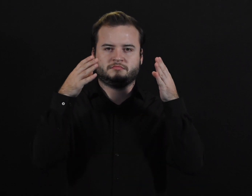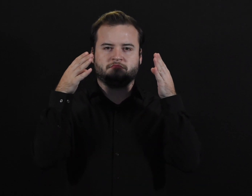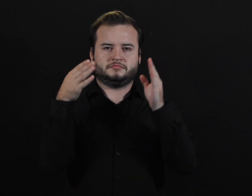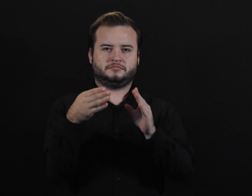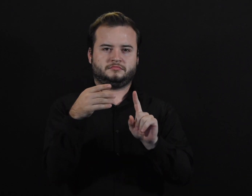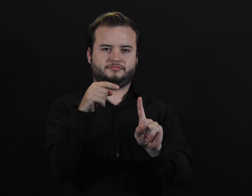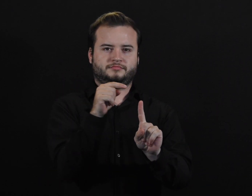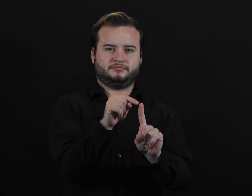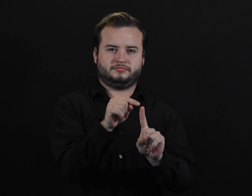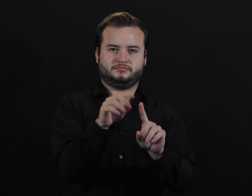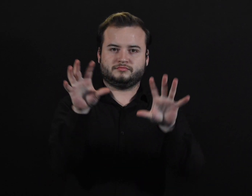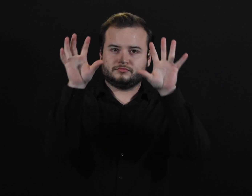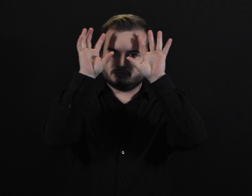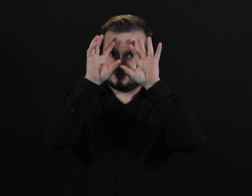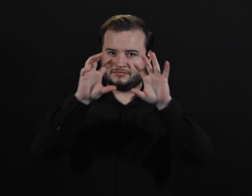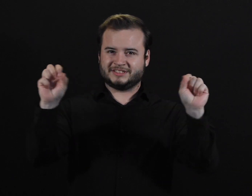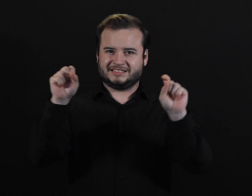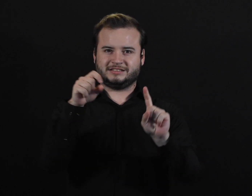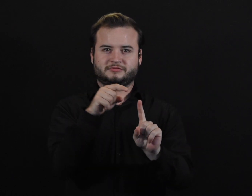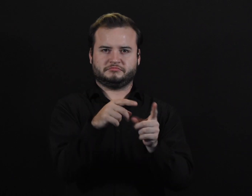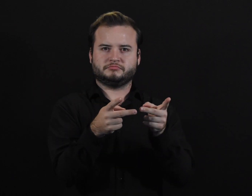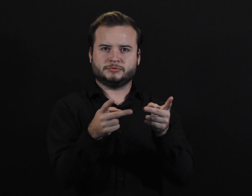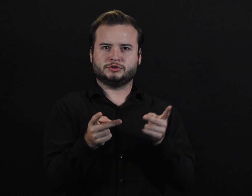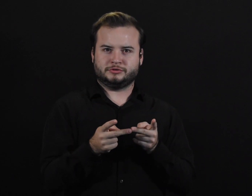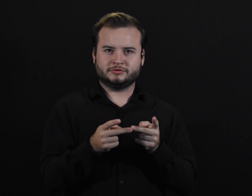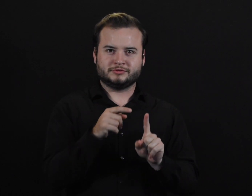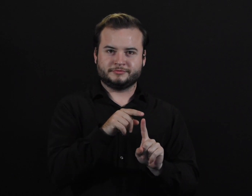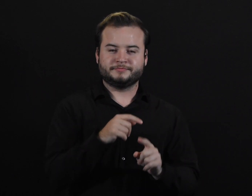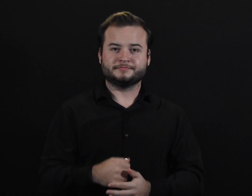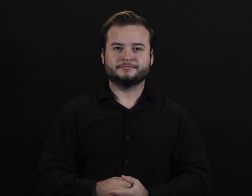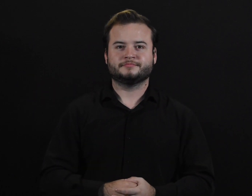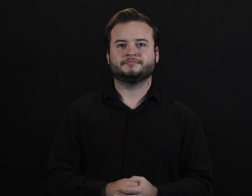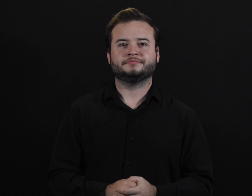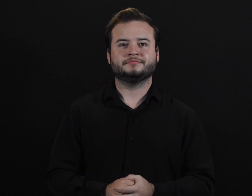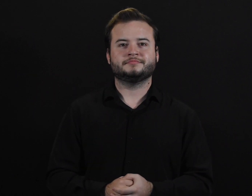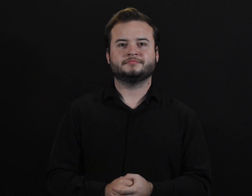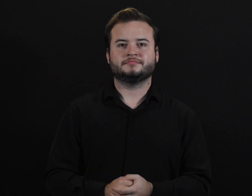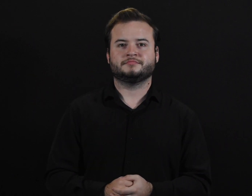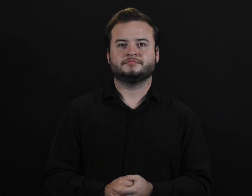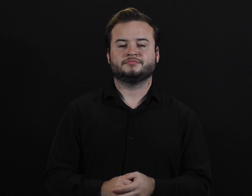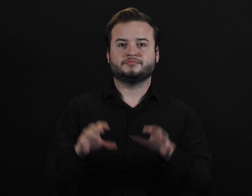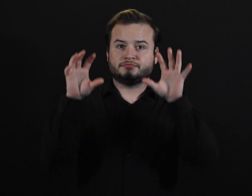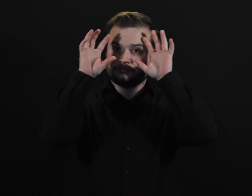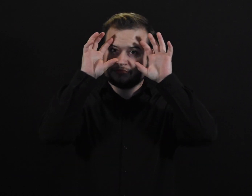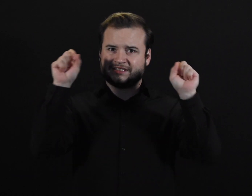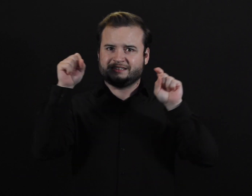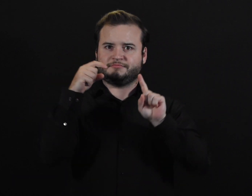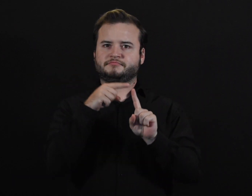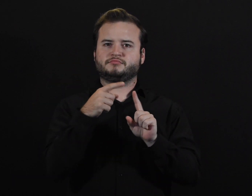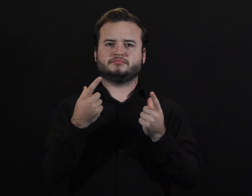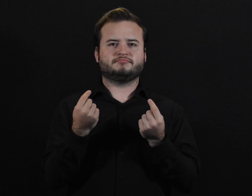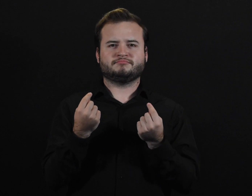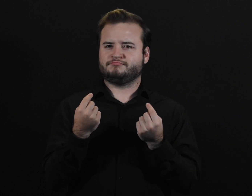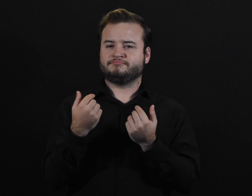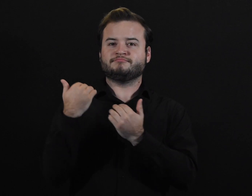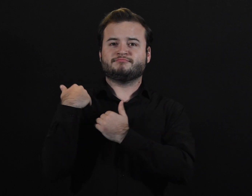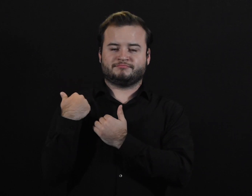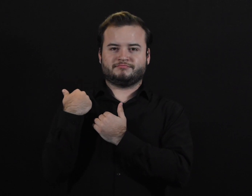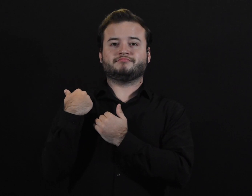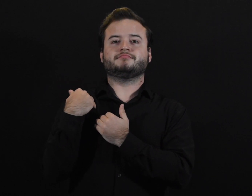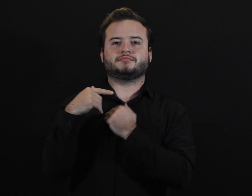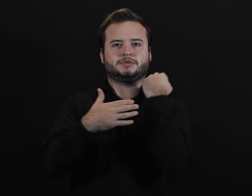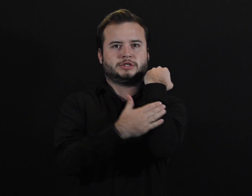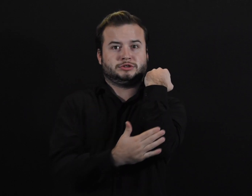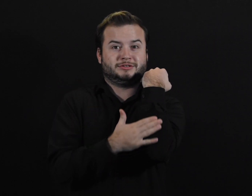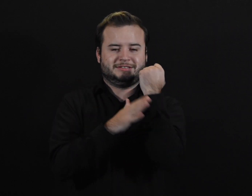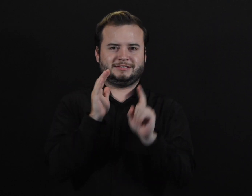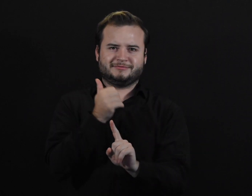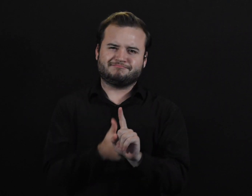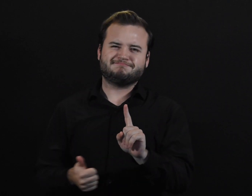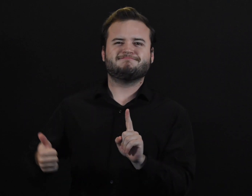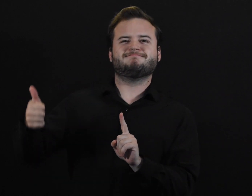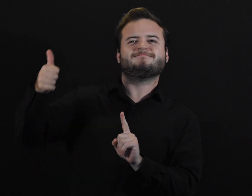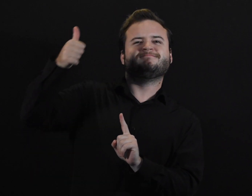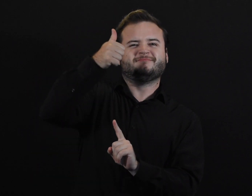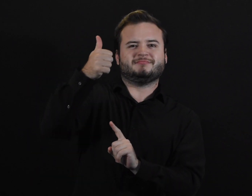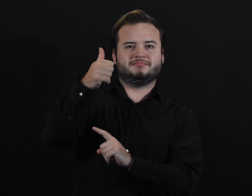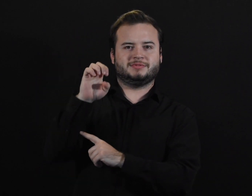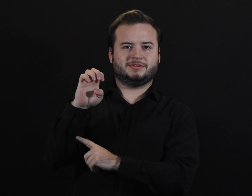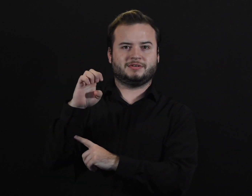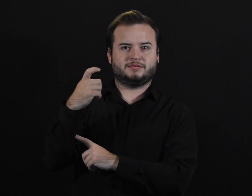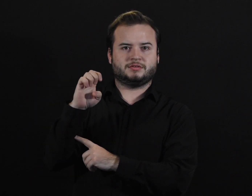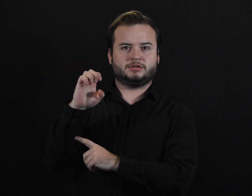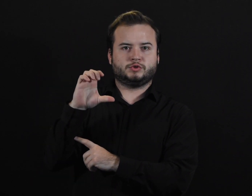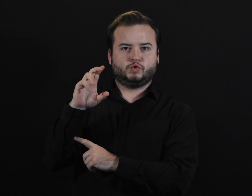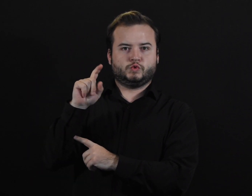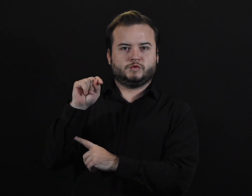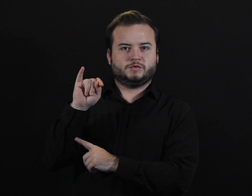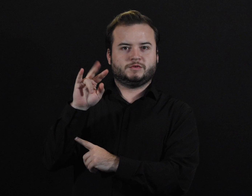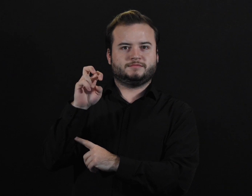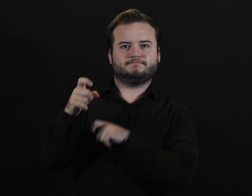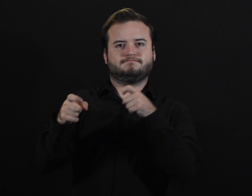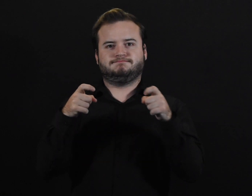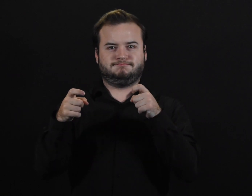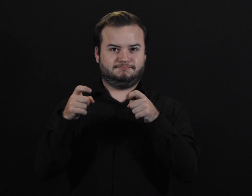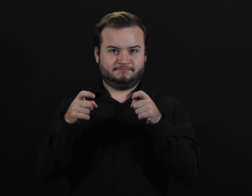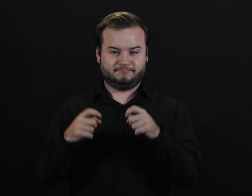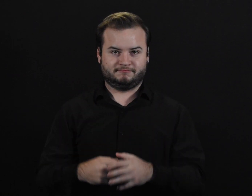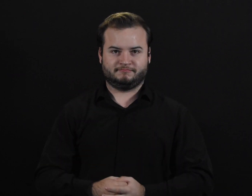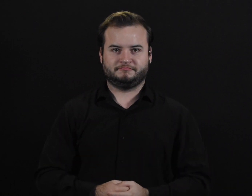President - The President is the chief executive of the country,